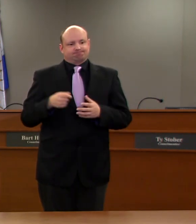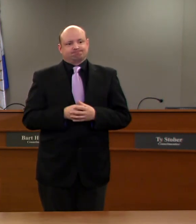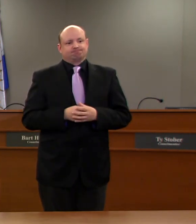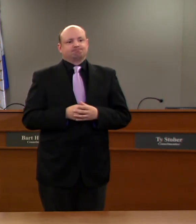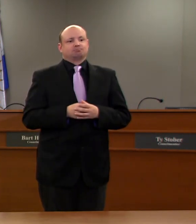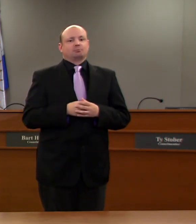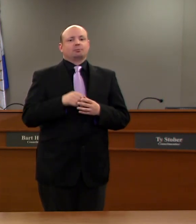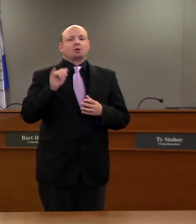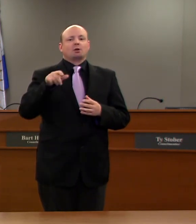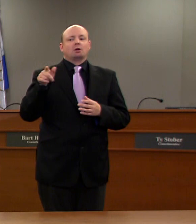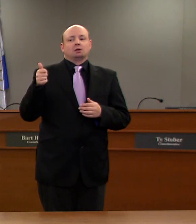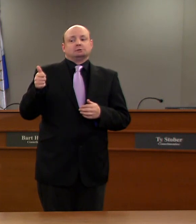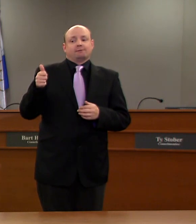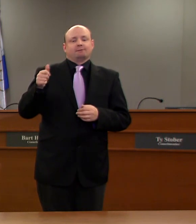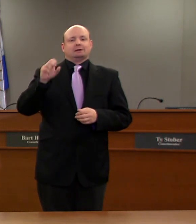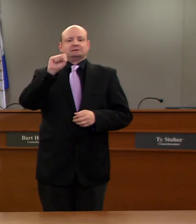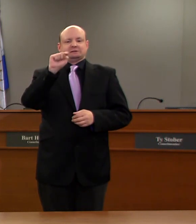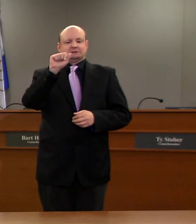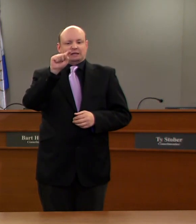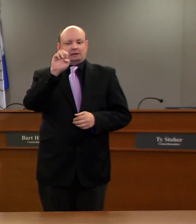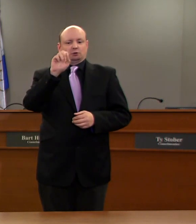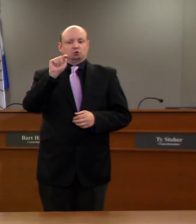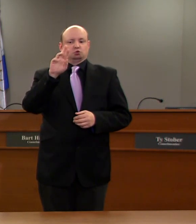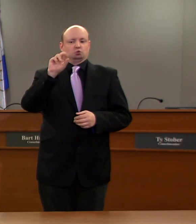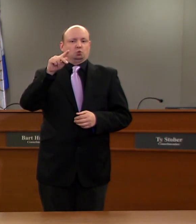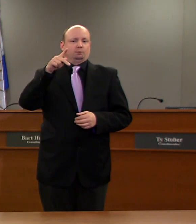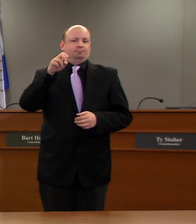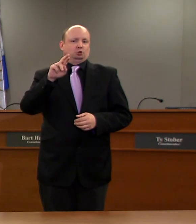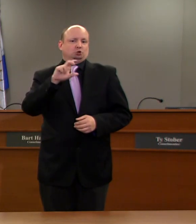residents are joining us as we mourn this tragic loss.